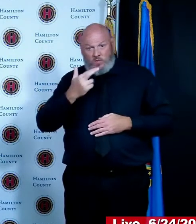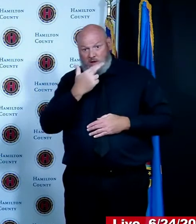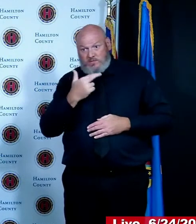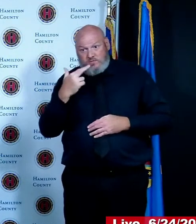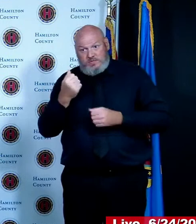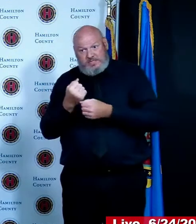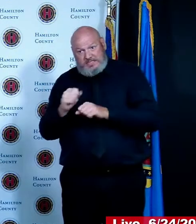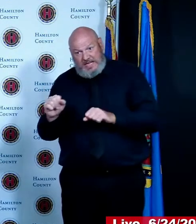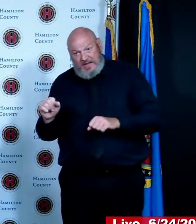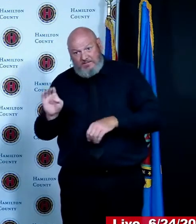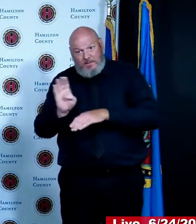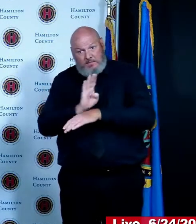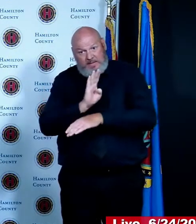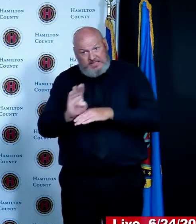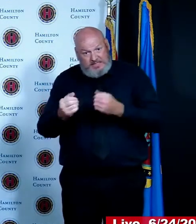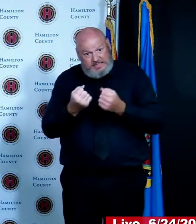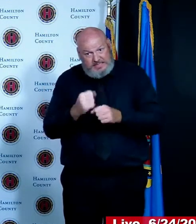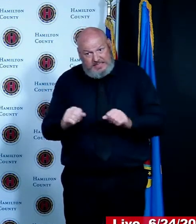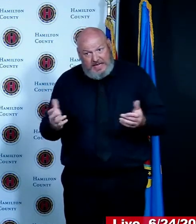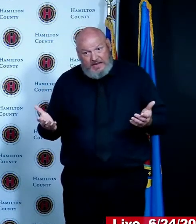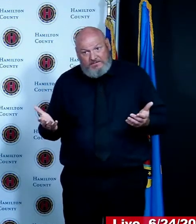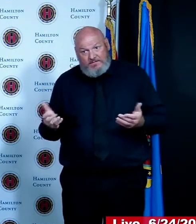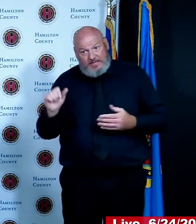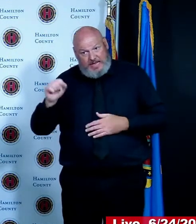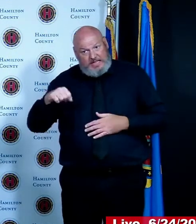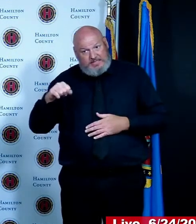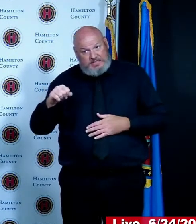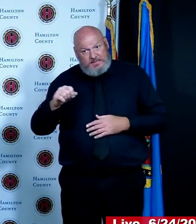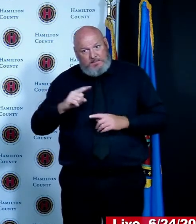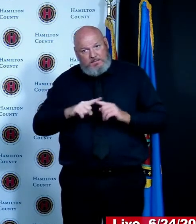ourselves into a location where we can't social distance and where we can't mask